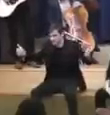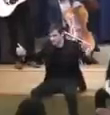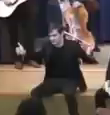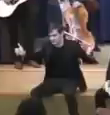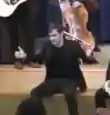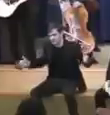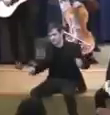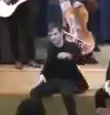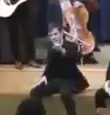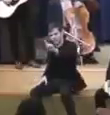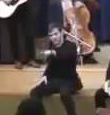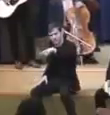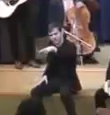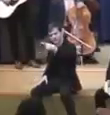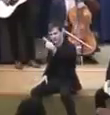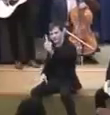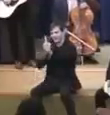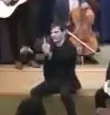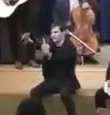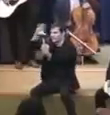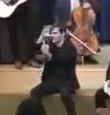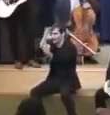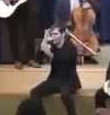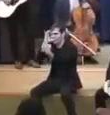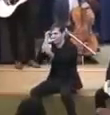Only hymns upon your lips